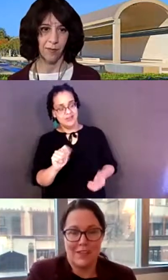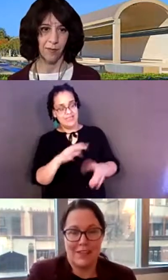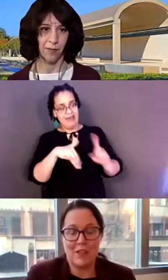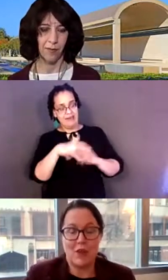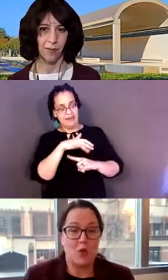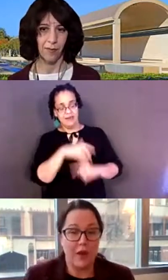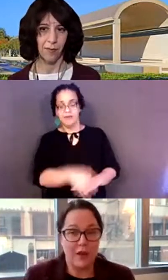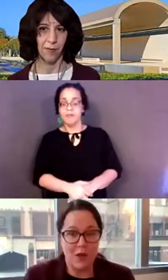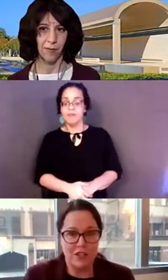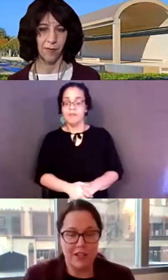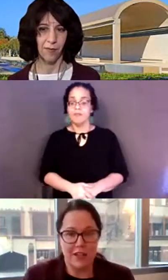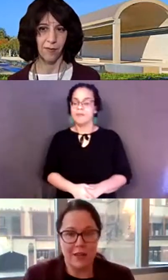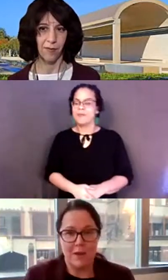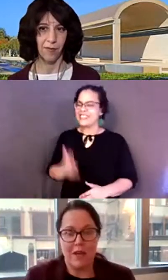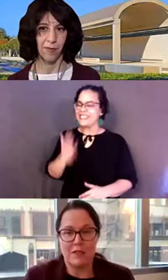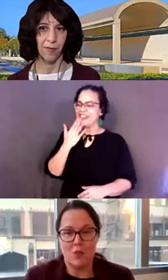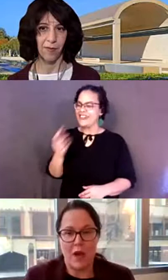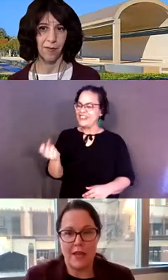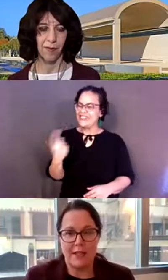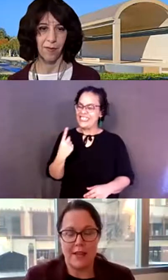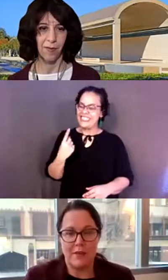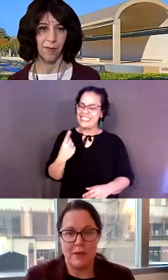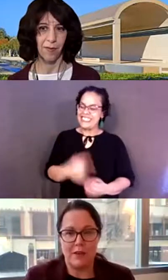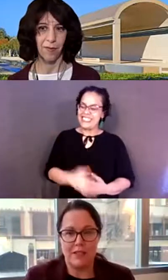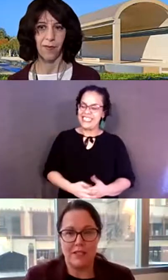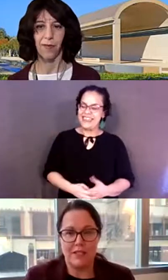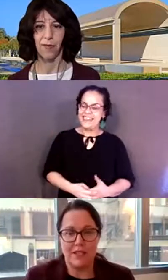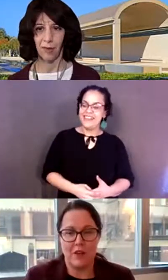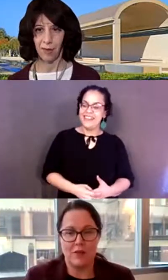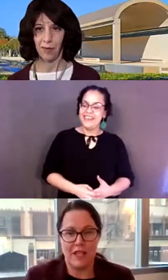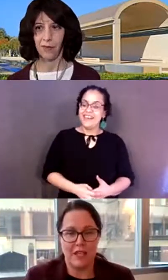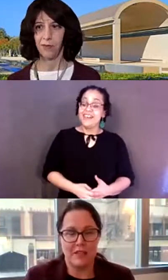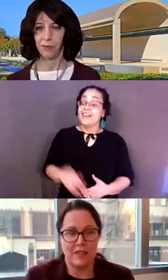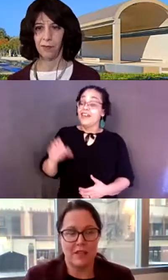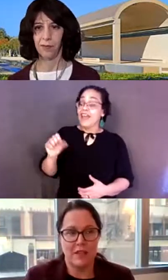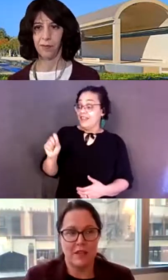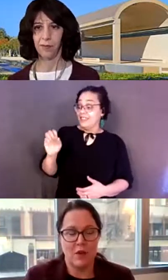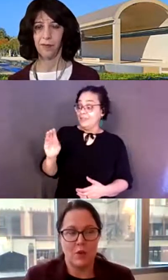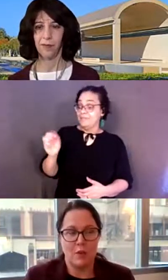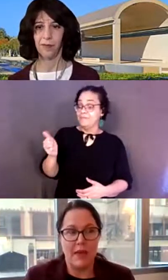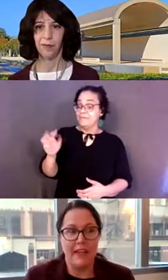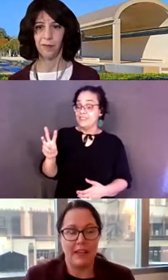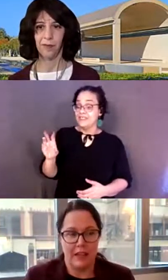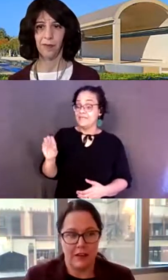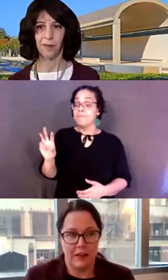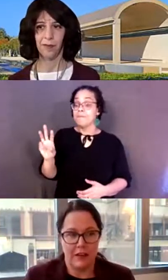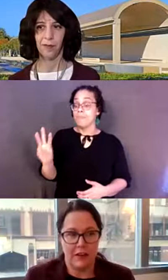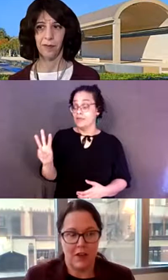That's a great question because what Senate Bill 1606